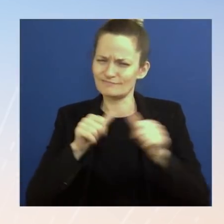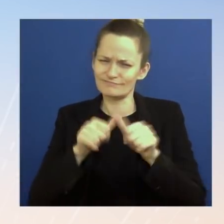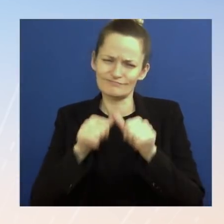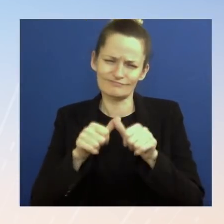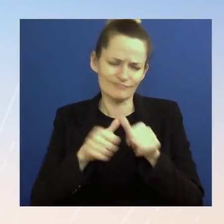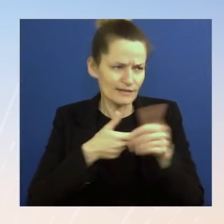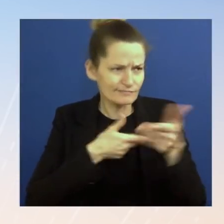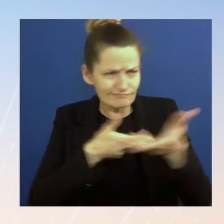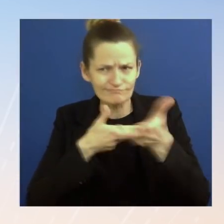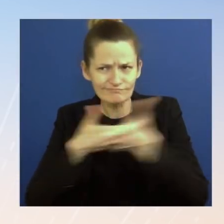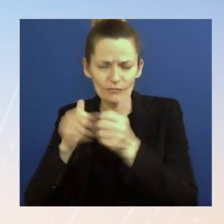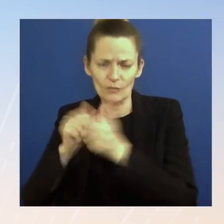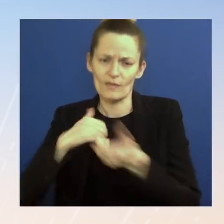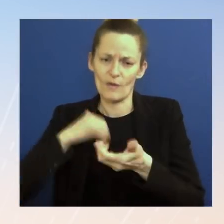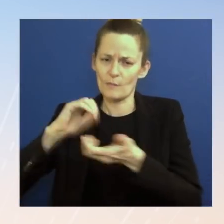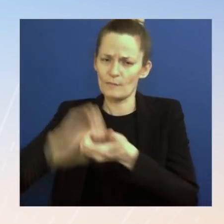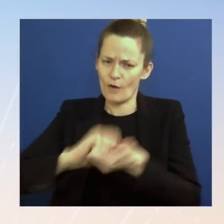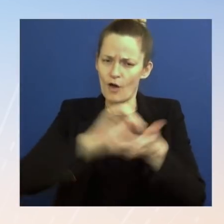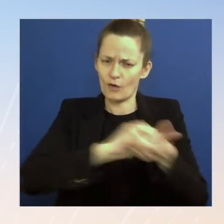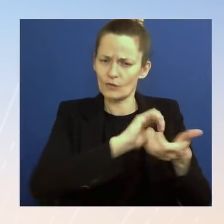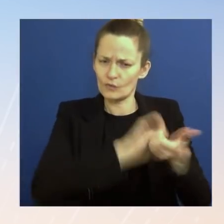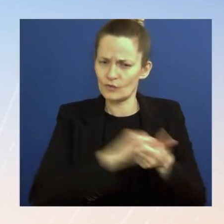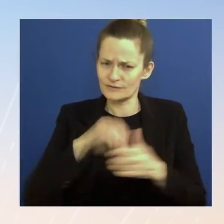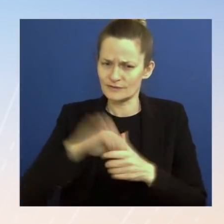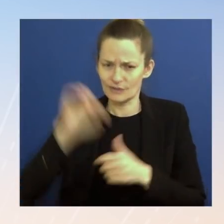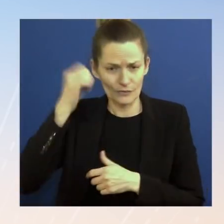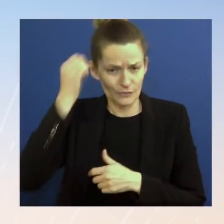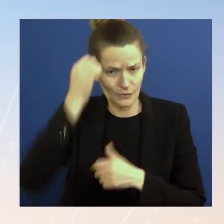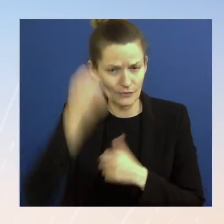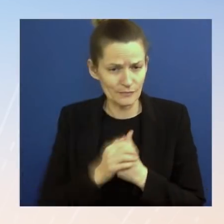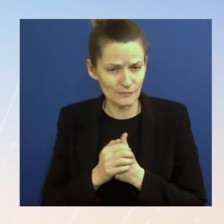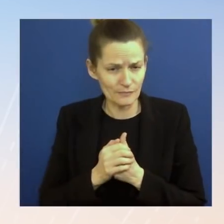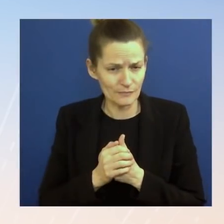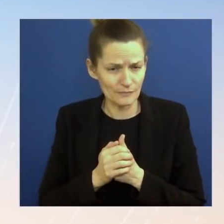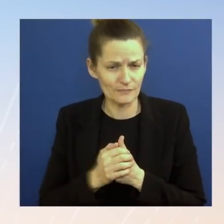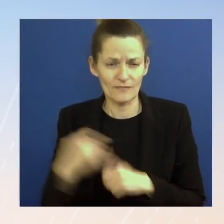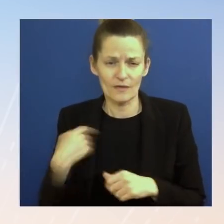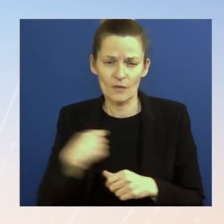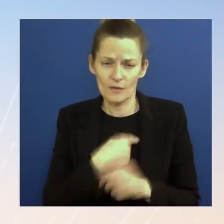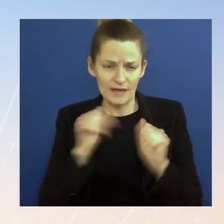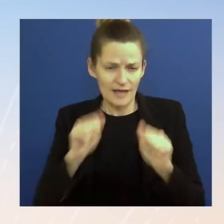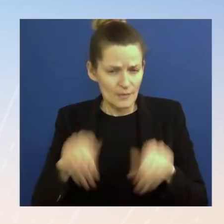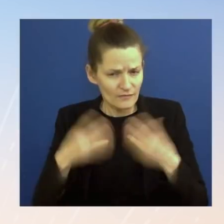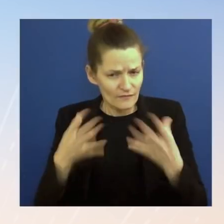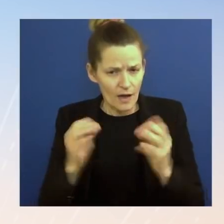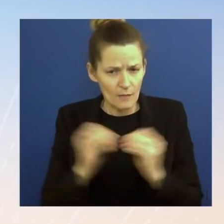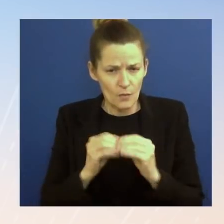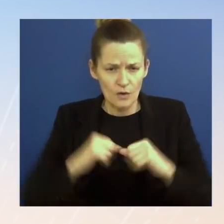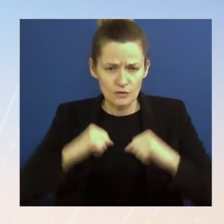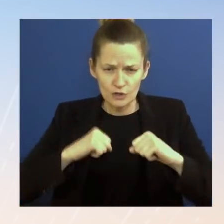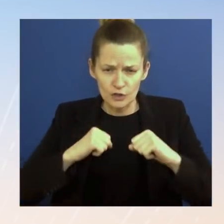whether that's providing additional humanitarian or security assistance or the mechanics for future conversations.